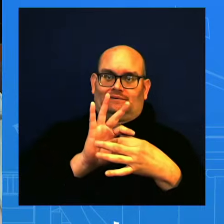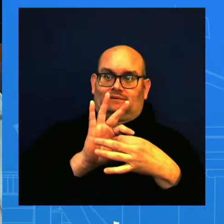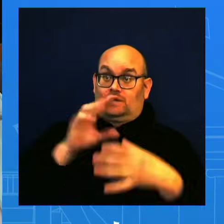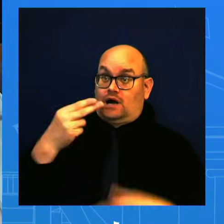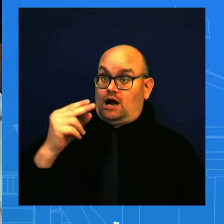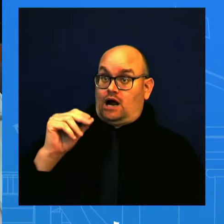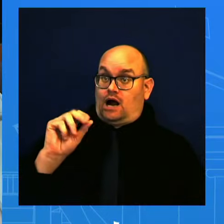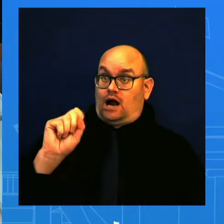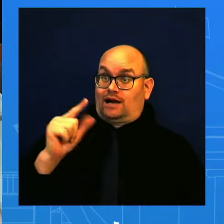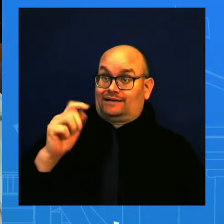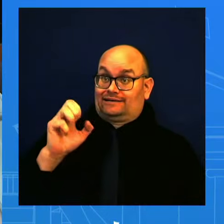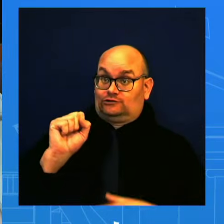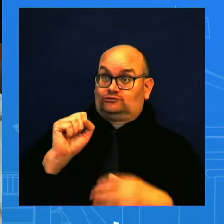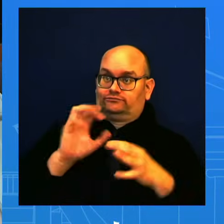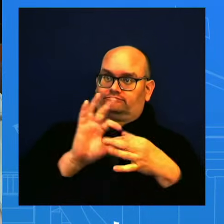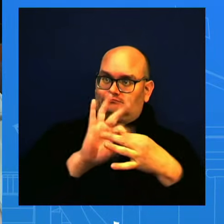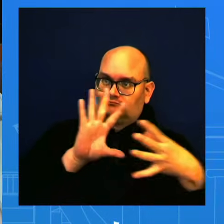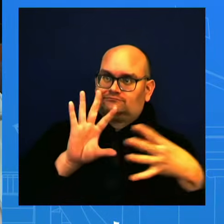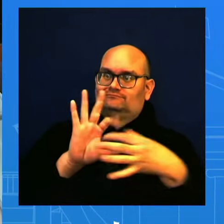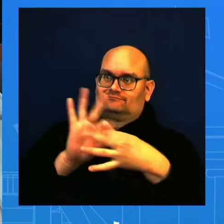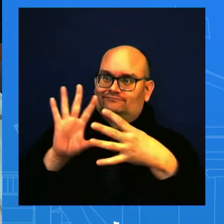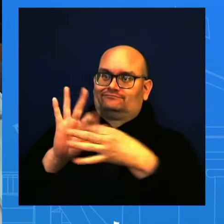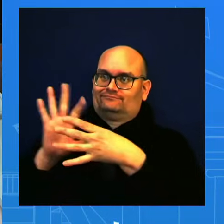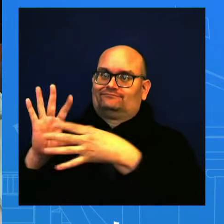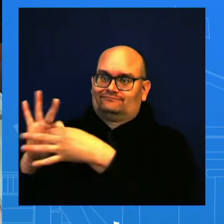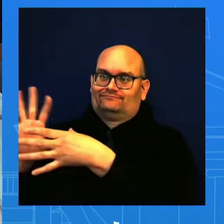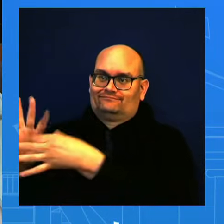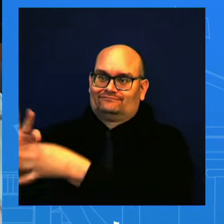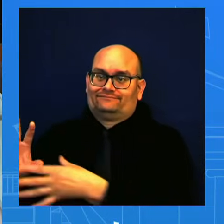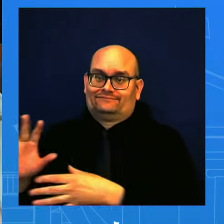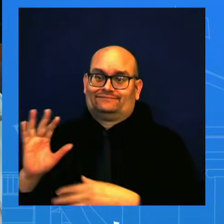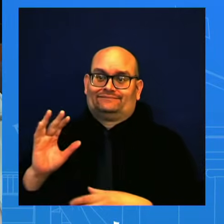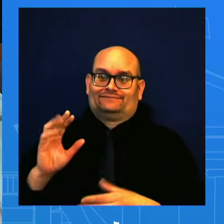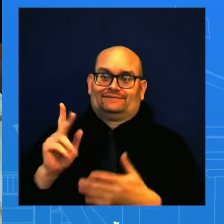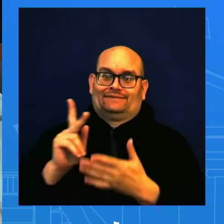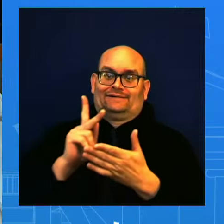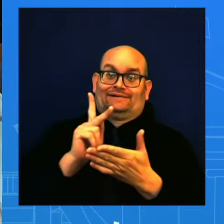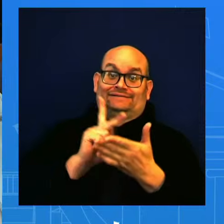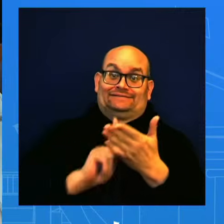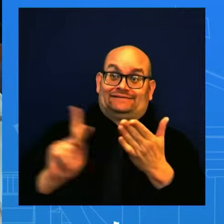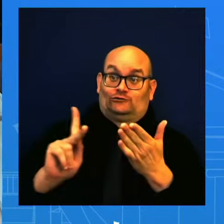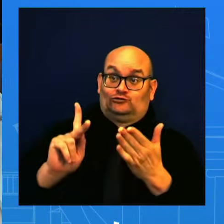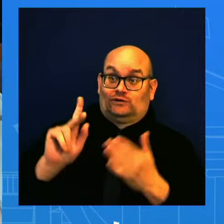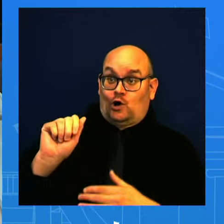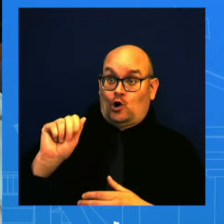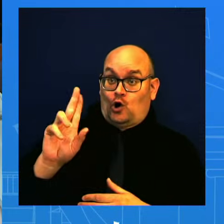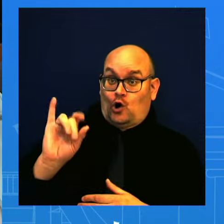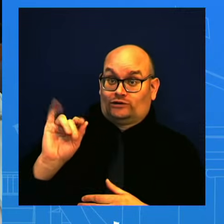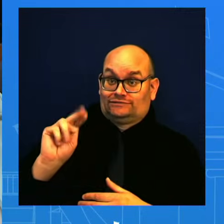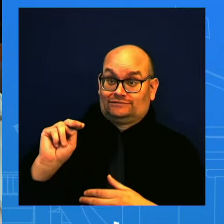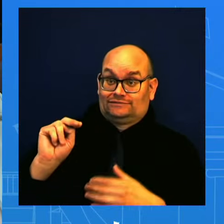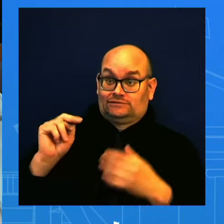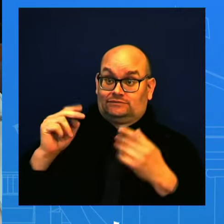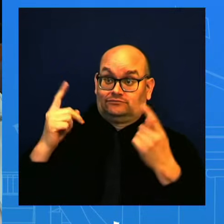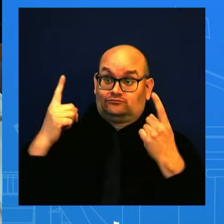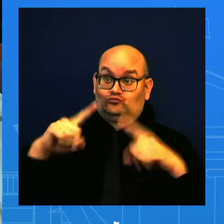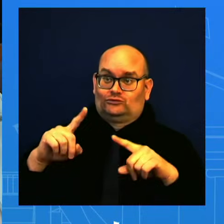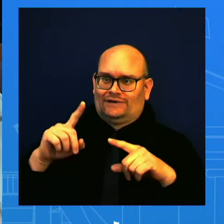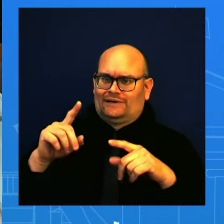as she has picked him to be her running mate. But I can't speak to voters about this. That is something the campaign can speak to more precisely.